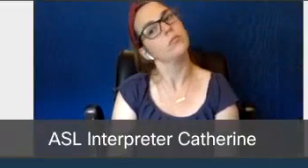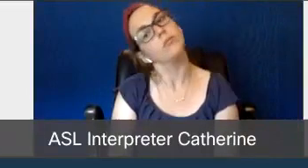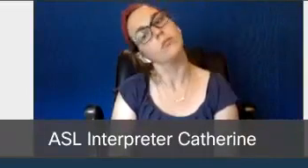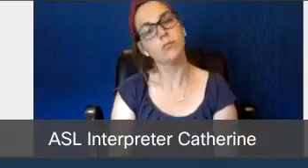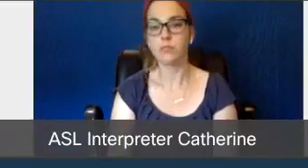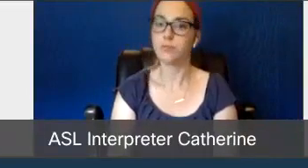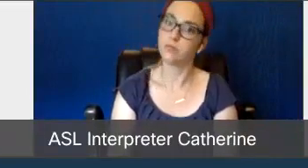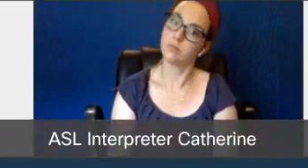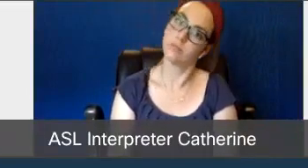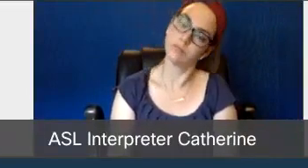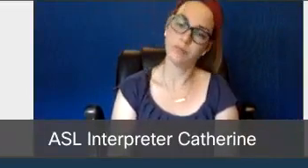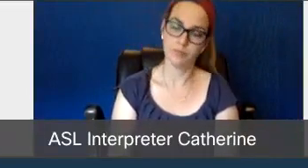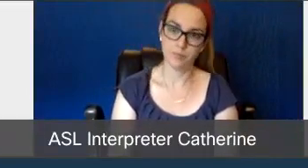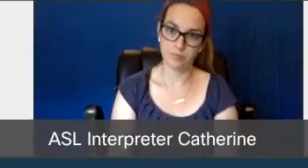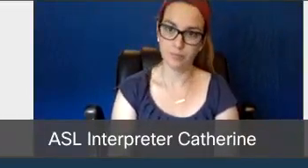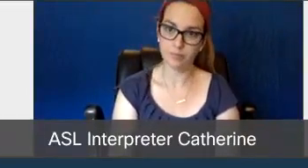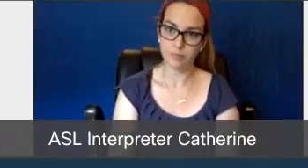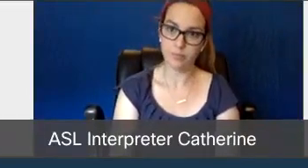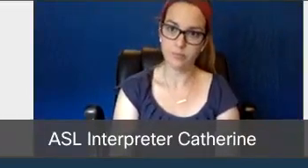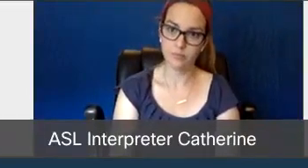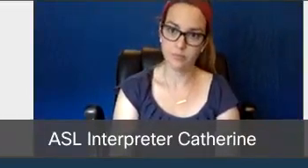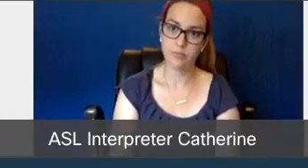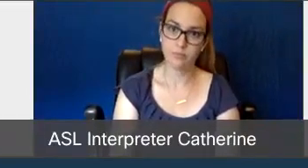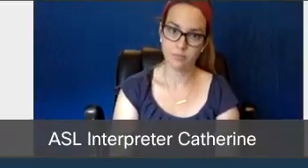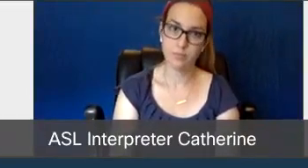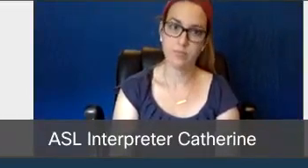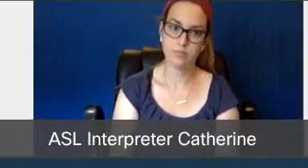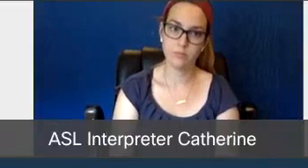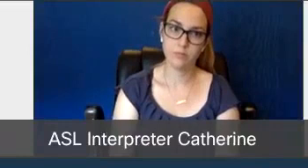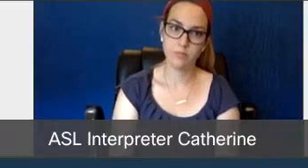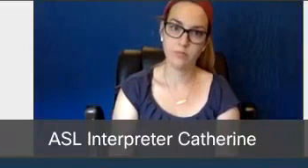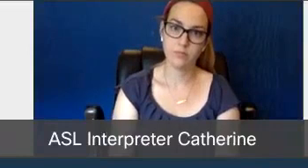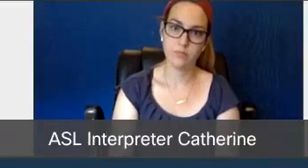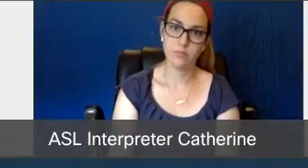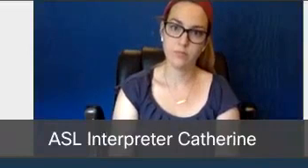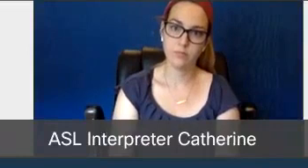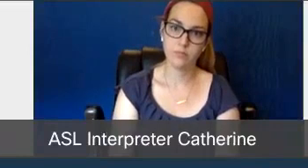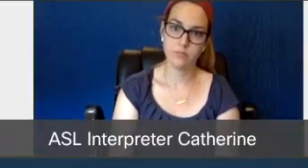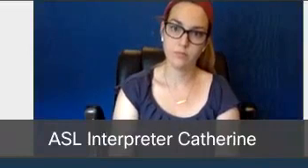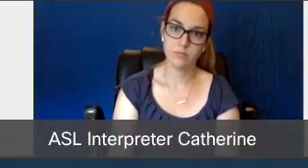before they came to the drug court. The selection of medication, dose and duration